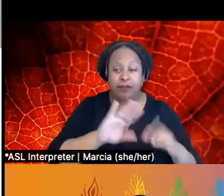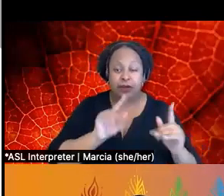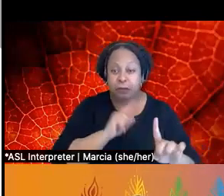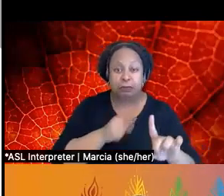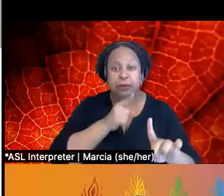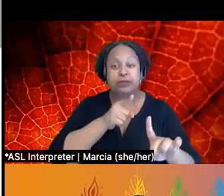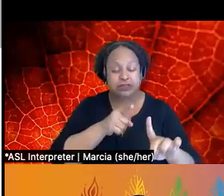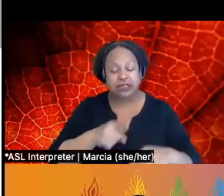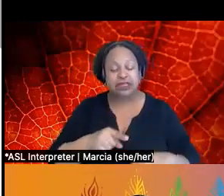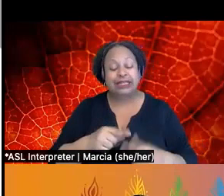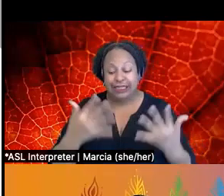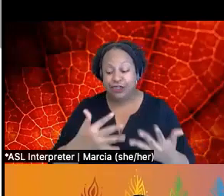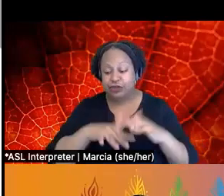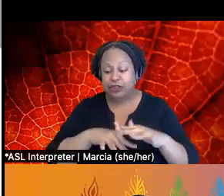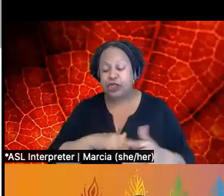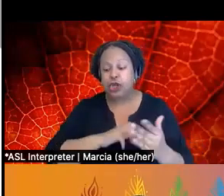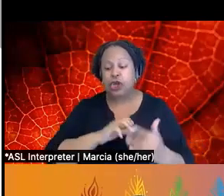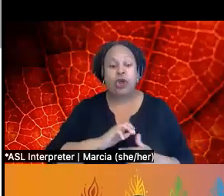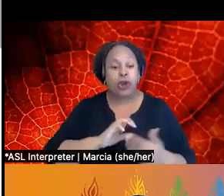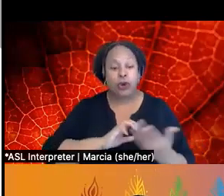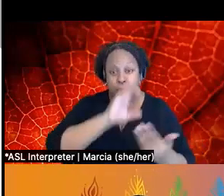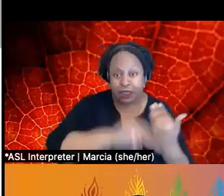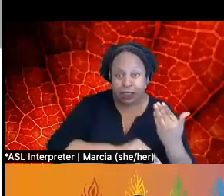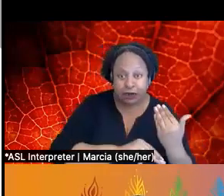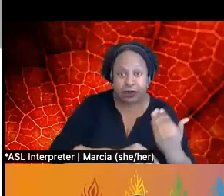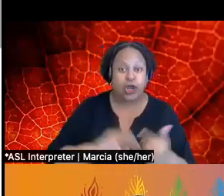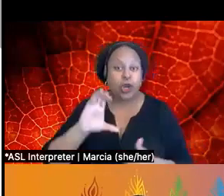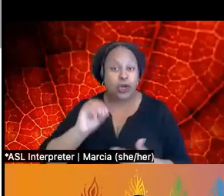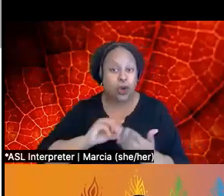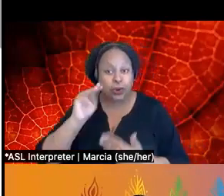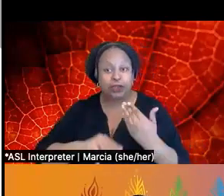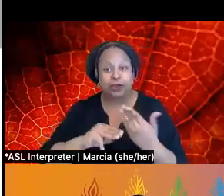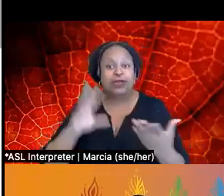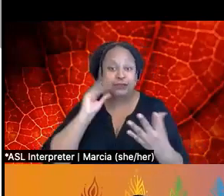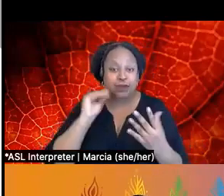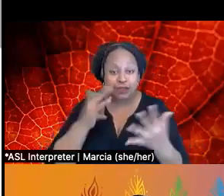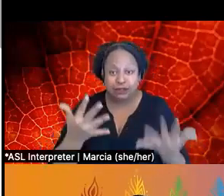co-curricular experiences that encourage their meaningful goals and interests.